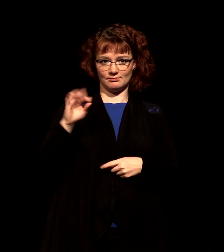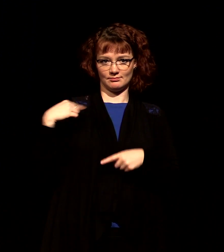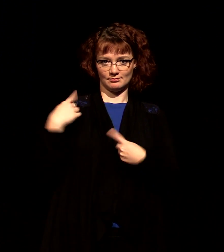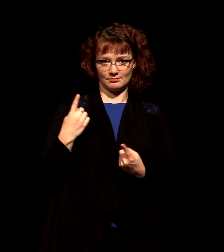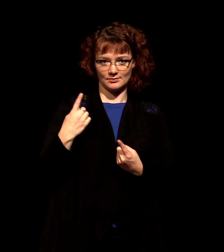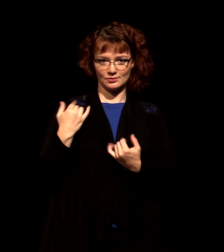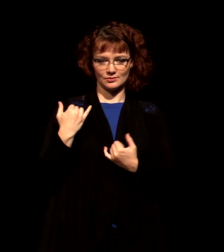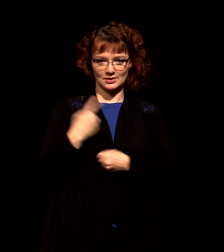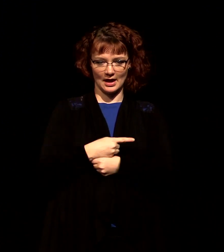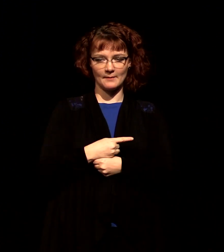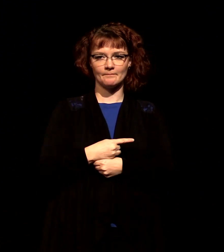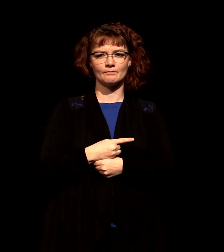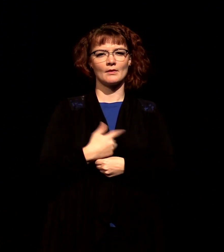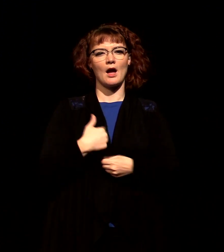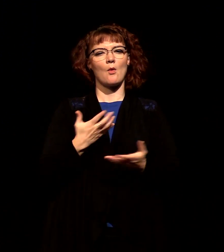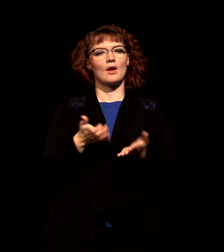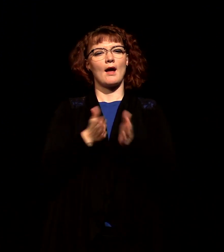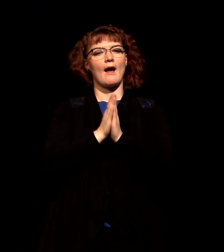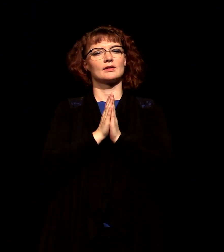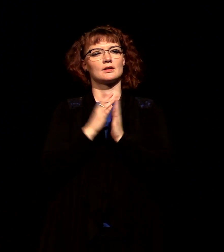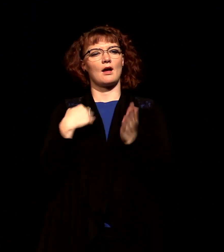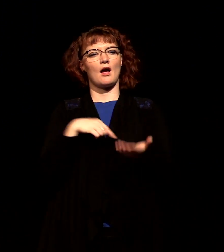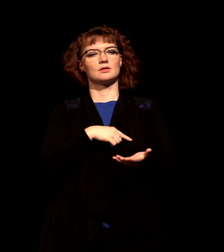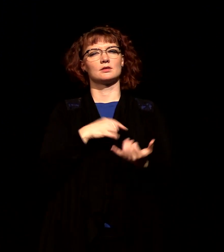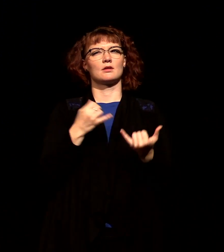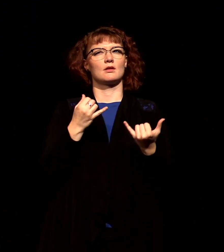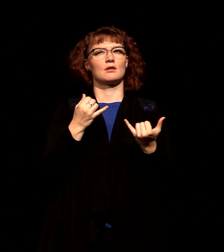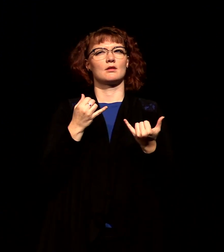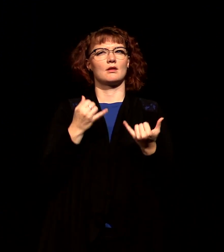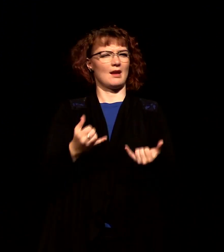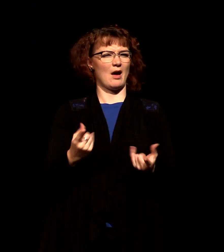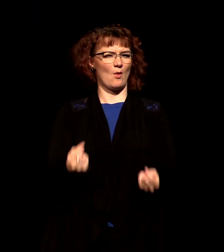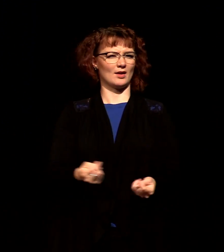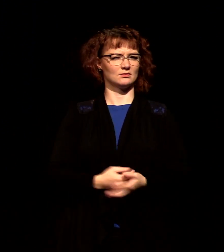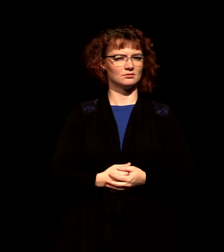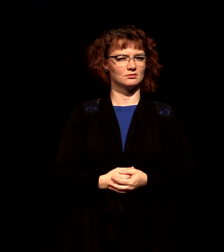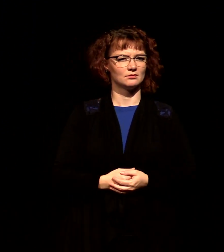what? And I believe that answer lies within the text itself.